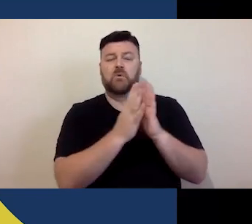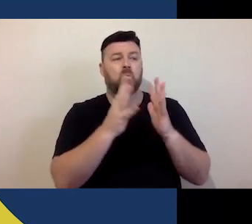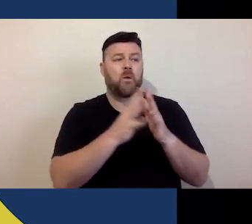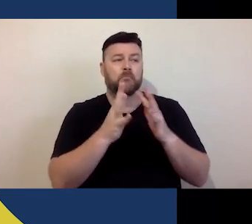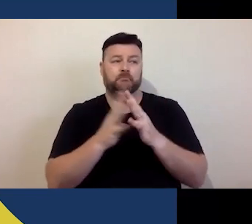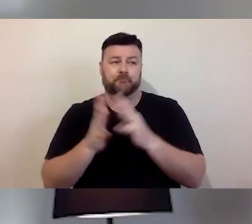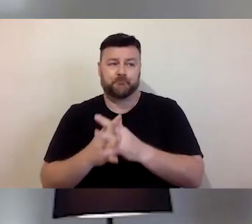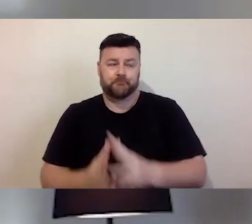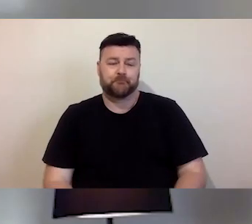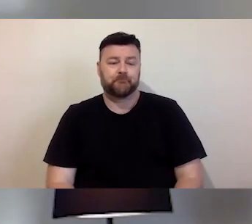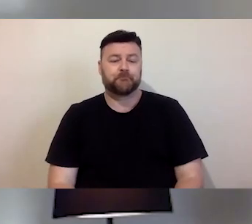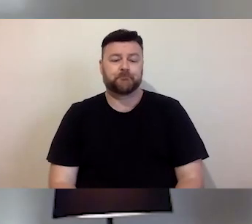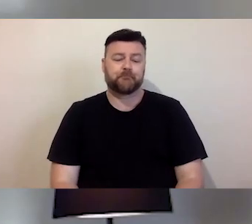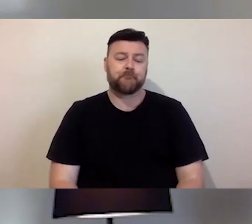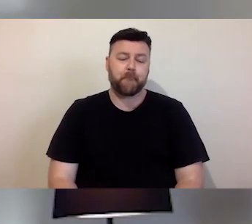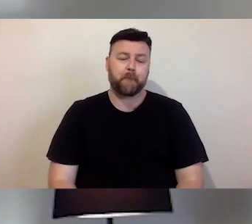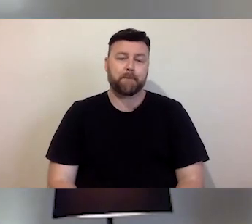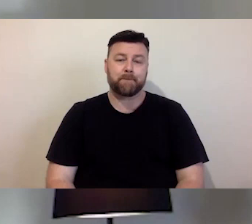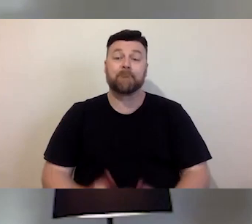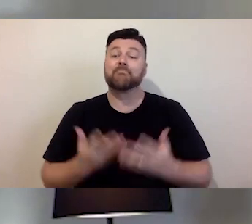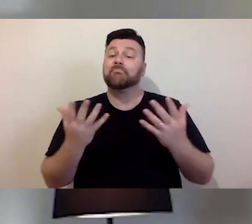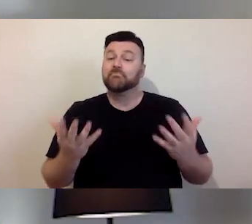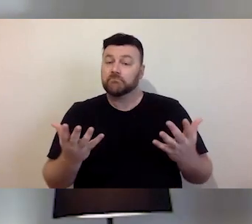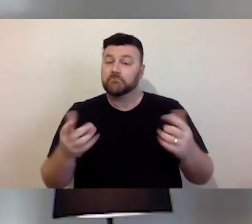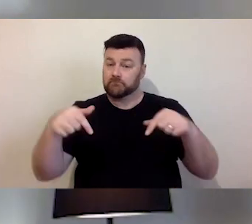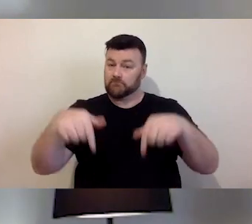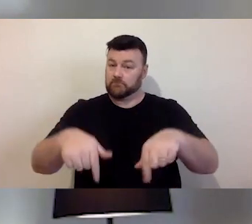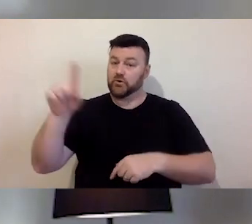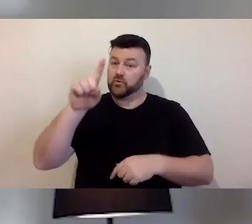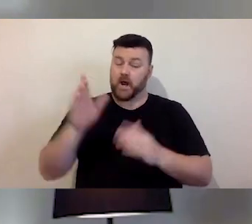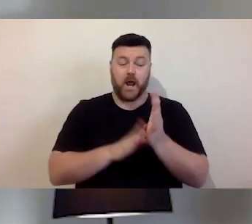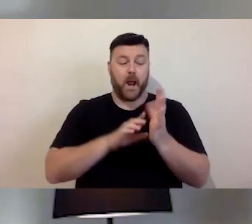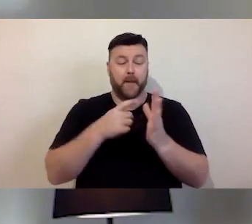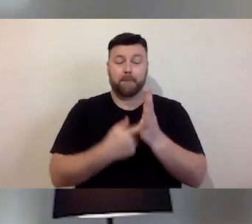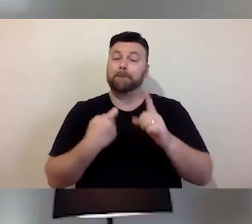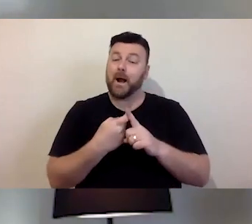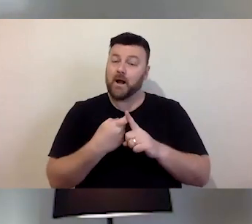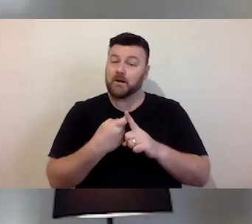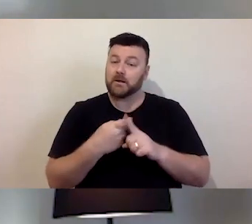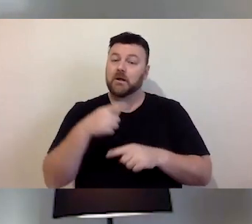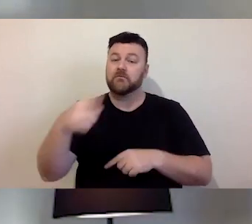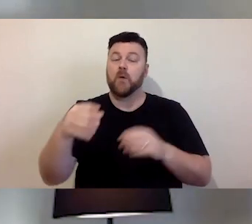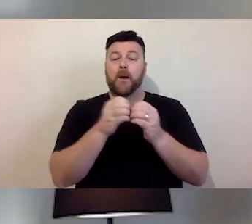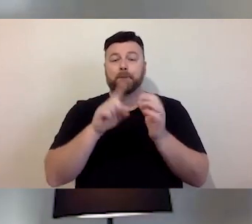However, today, Mark Yettica-Paulson from the Birrah, Gamilaroi, and the